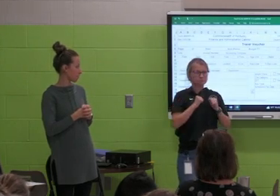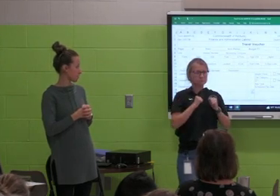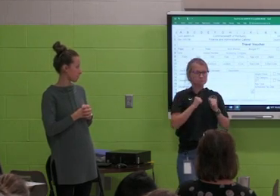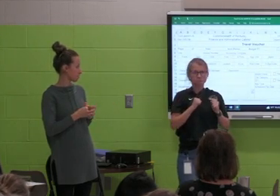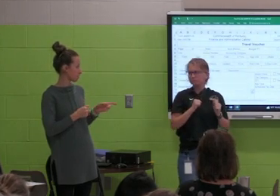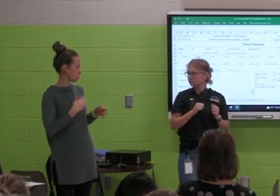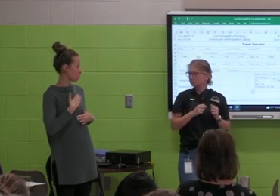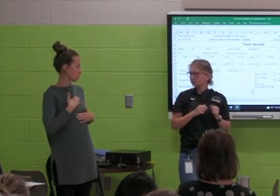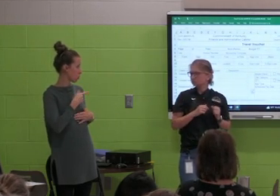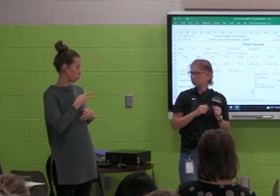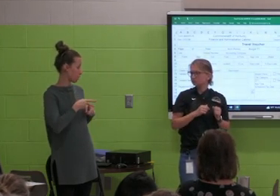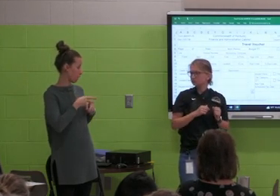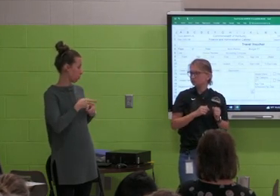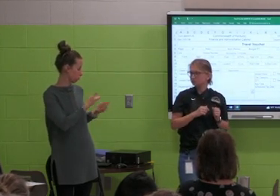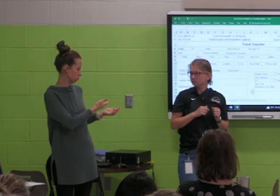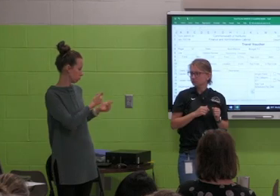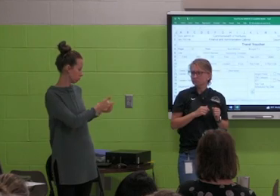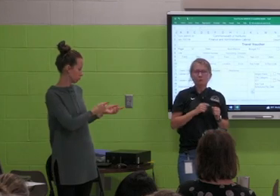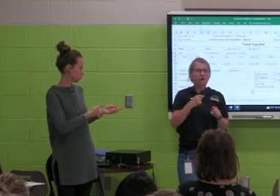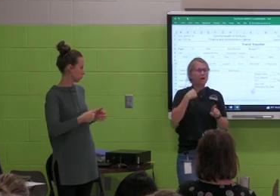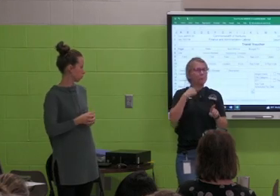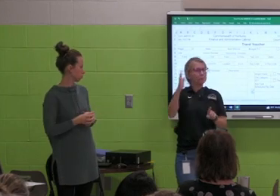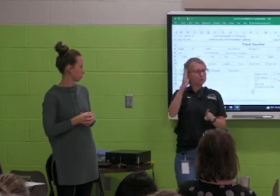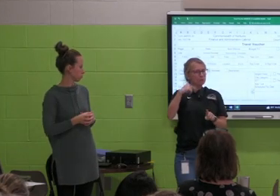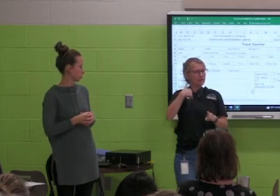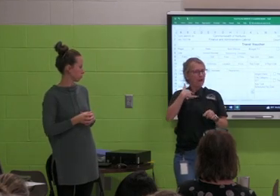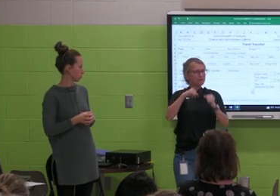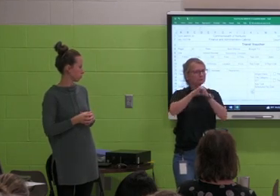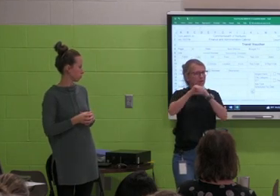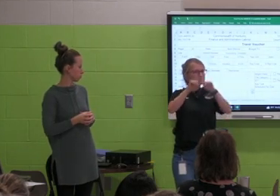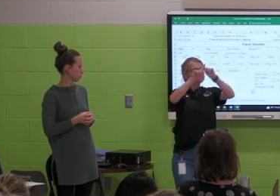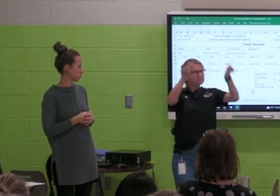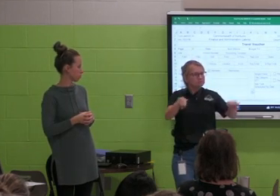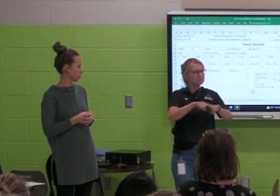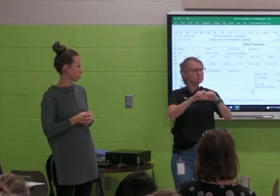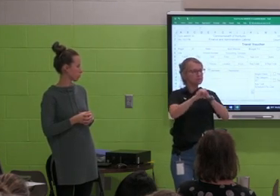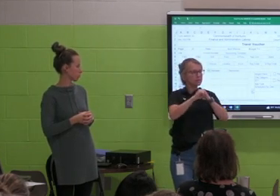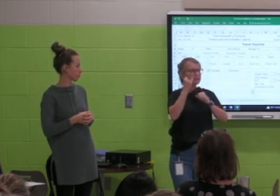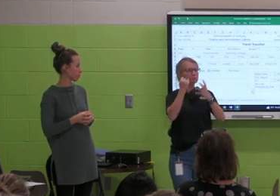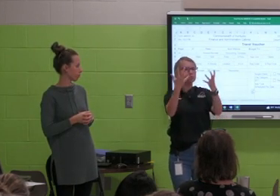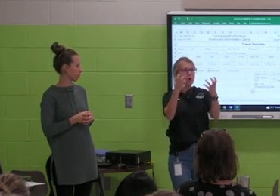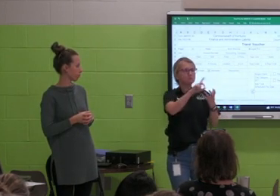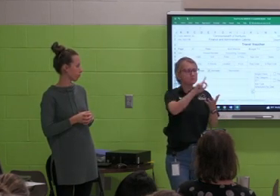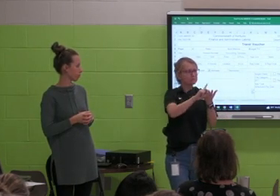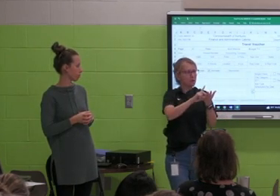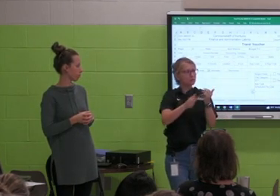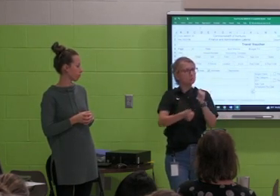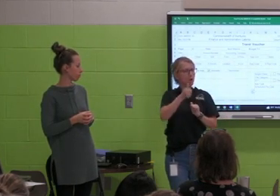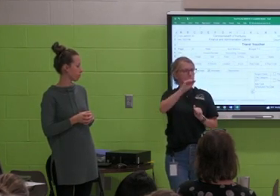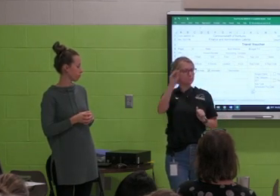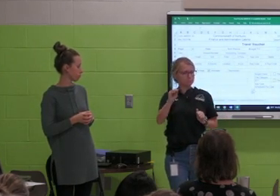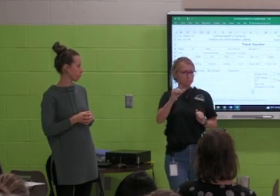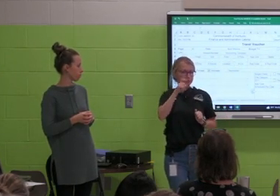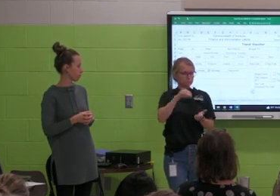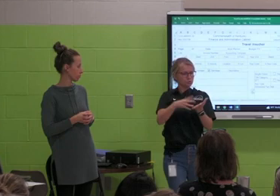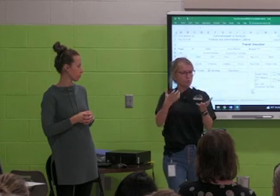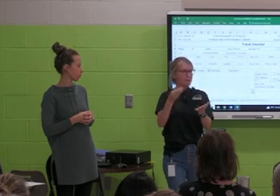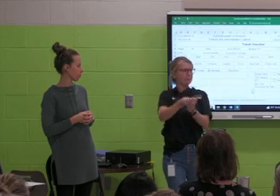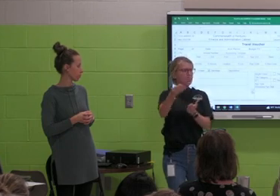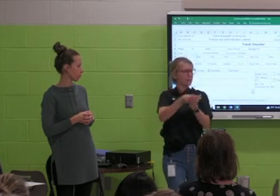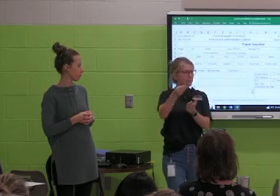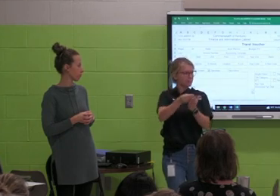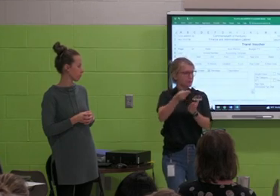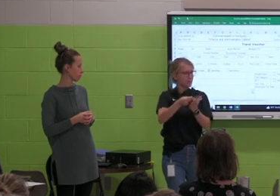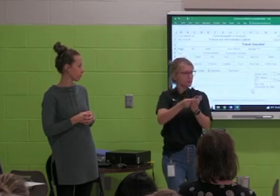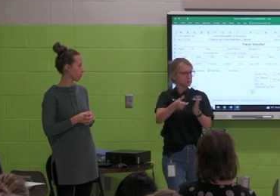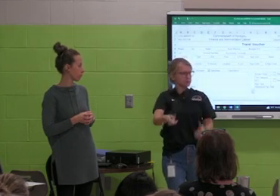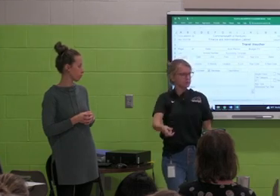that because before we had advertisements we would say if people want to design t-shirts or